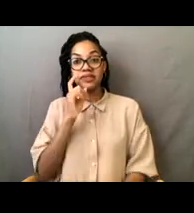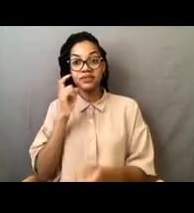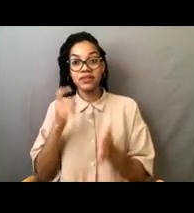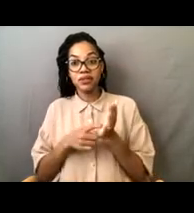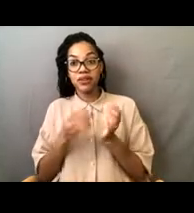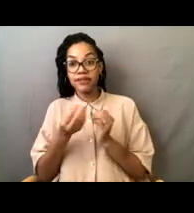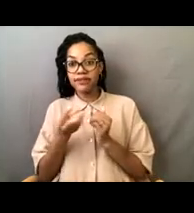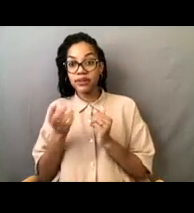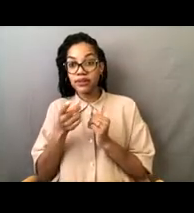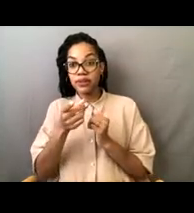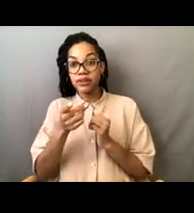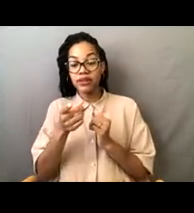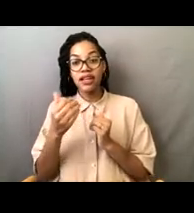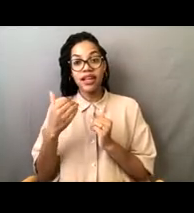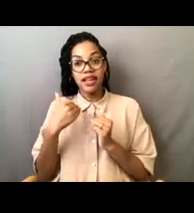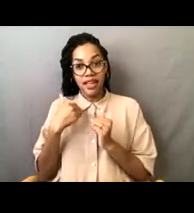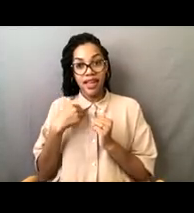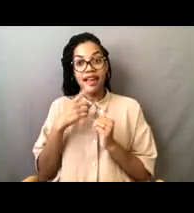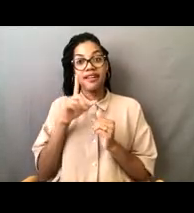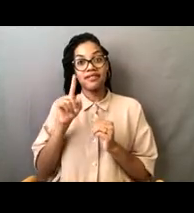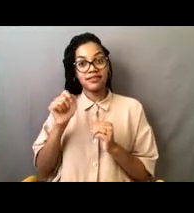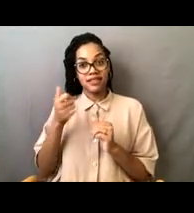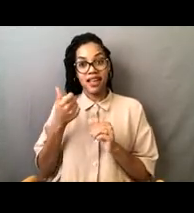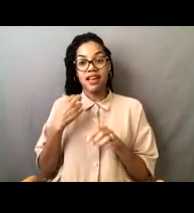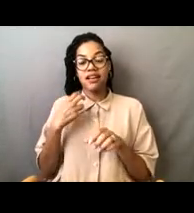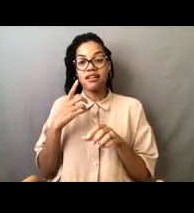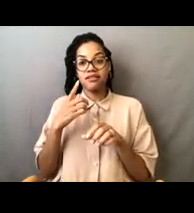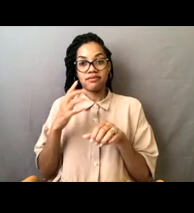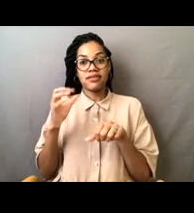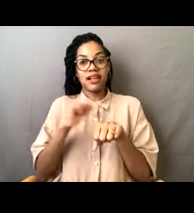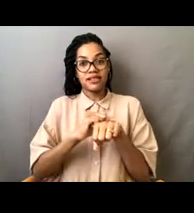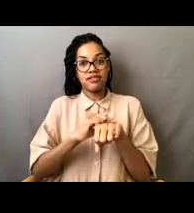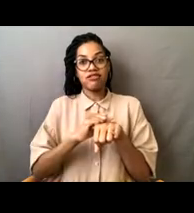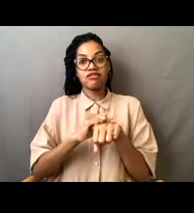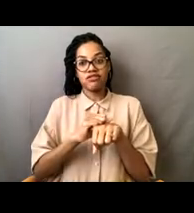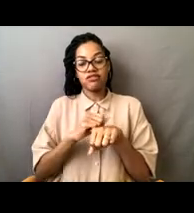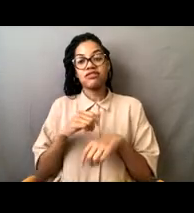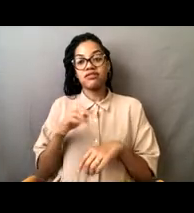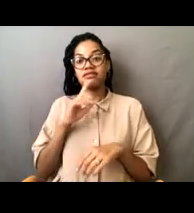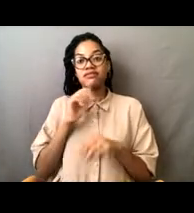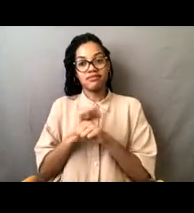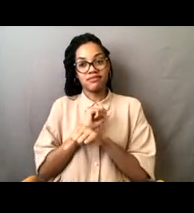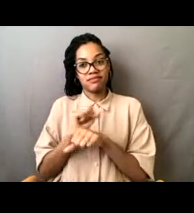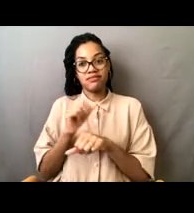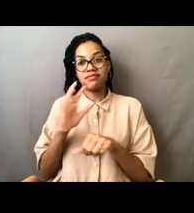have lamprey actively attached to them. And so that's another piece of information. We can look at lake trout and how they're swimming,